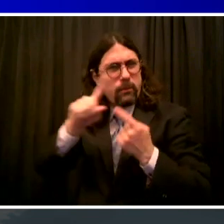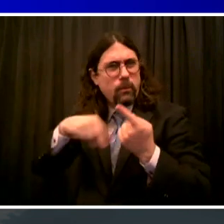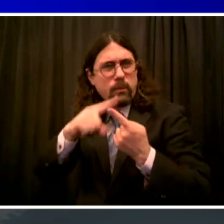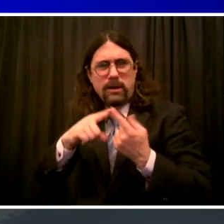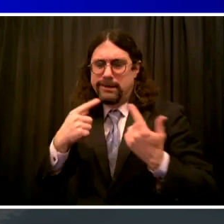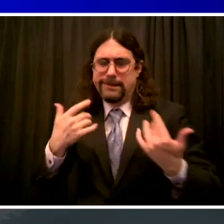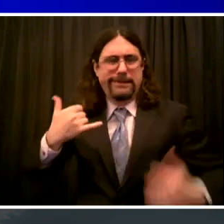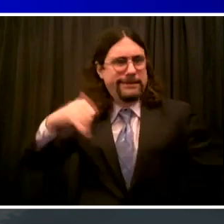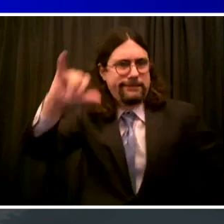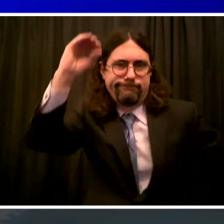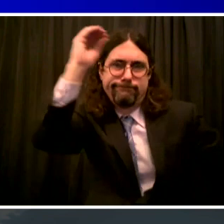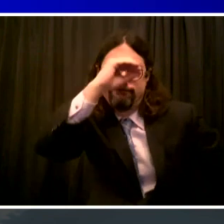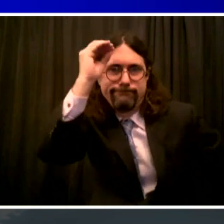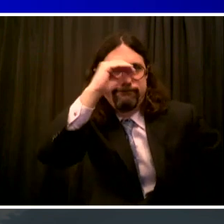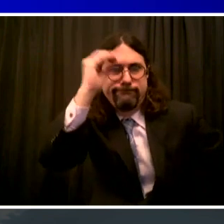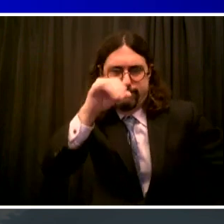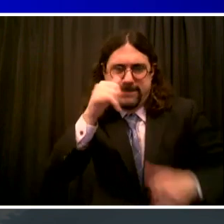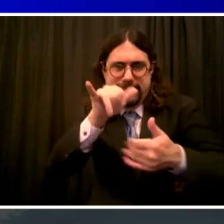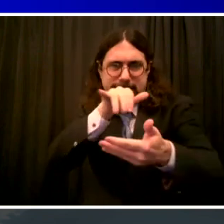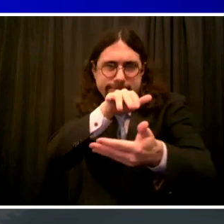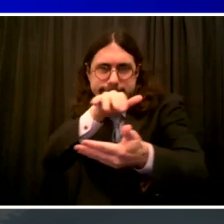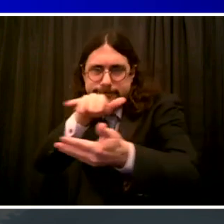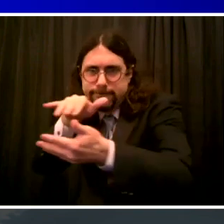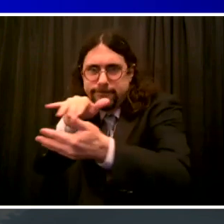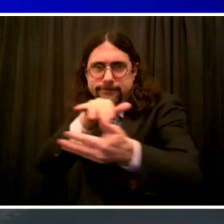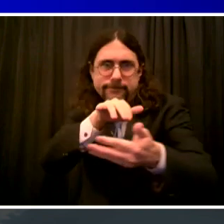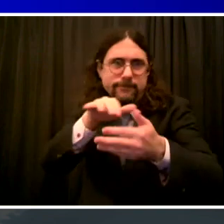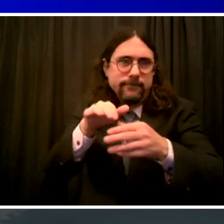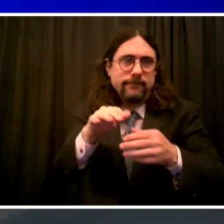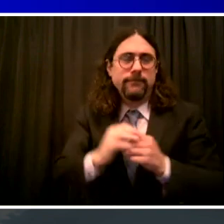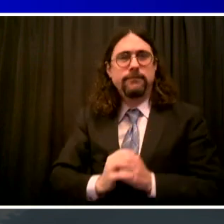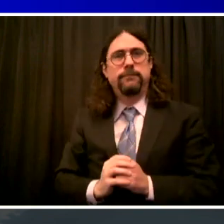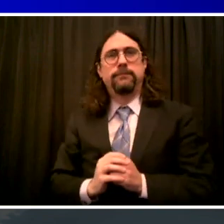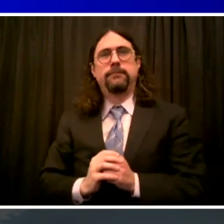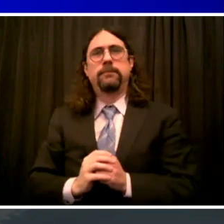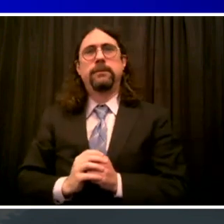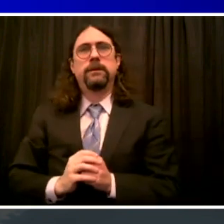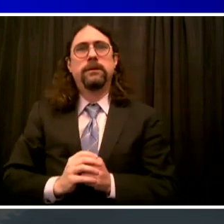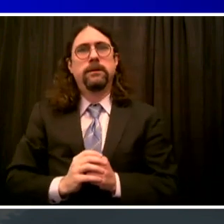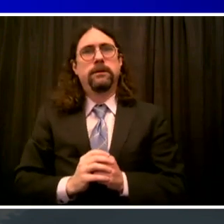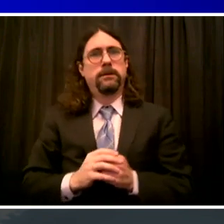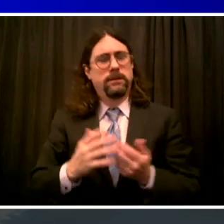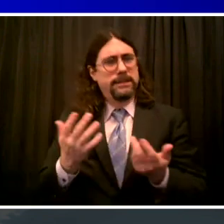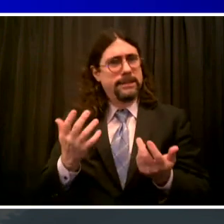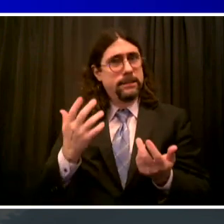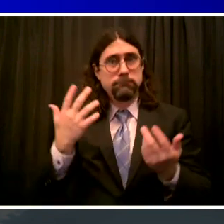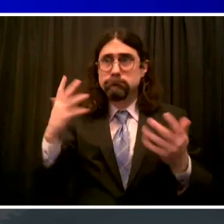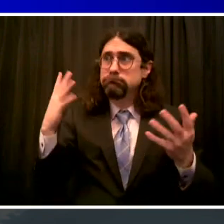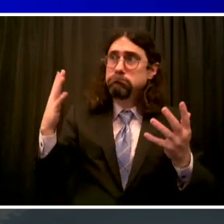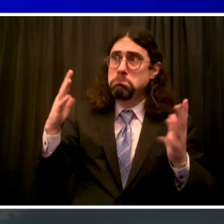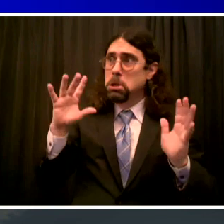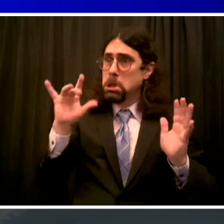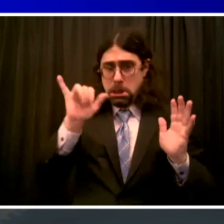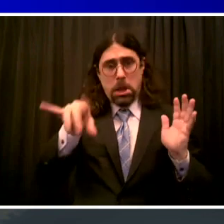DEALG INWI.TH HOW MUCH TIME DO WE HAVE TOA SVE A CHILD. WHAT IS THE LIKELIHOOD OF A CHILD DEVELOPING IT, GOING